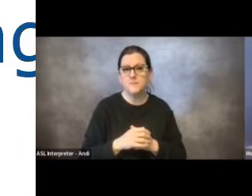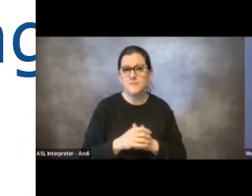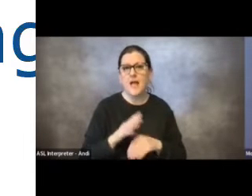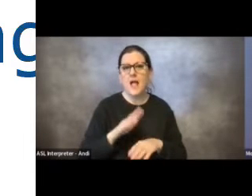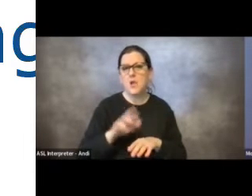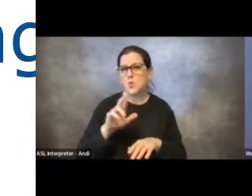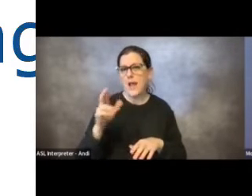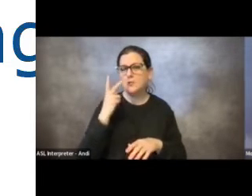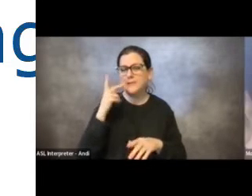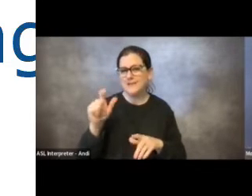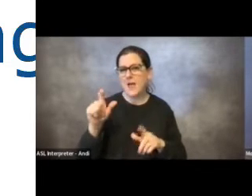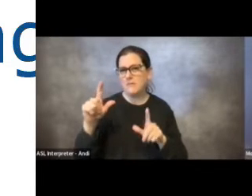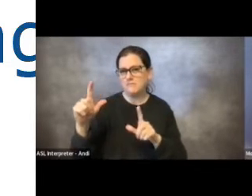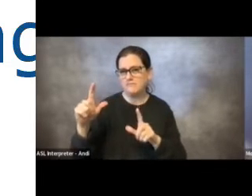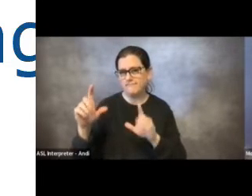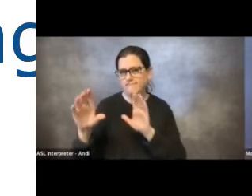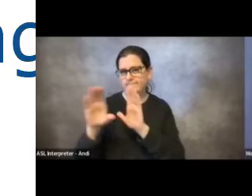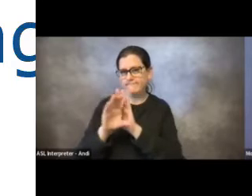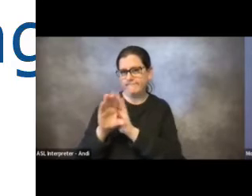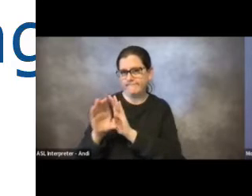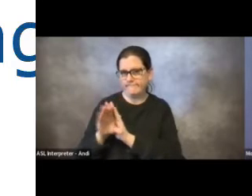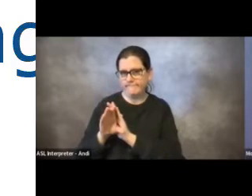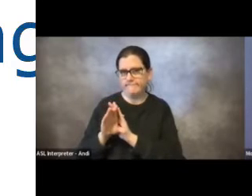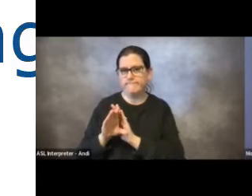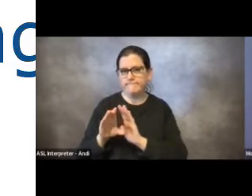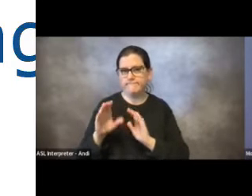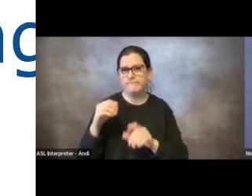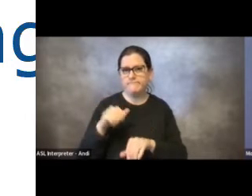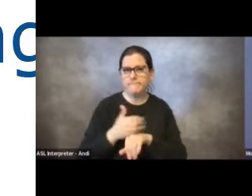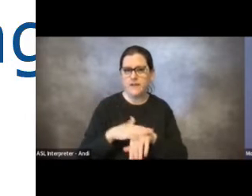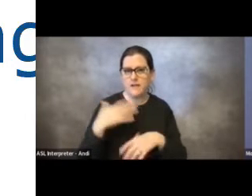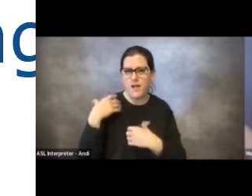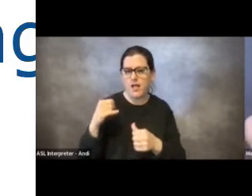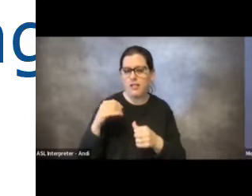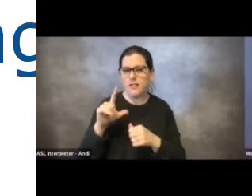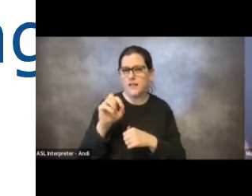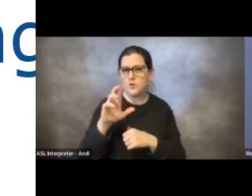a snapshot of kind of where people are based off of a health literacy measure, with most of